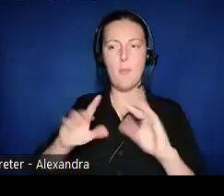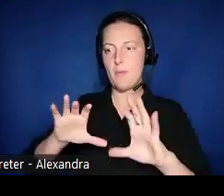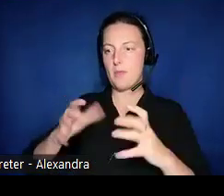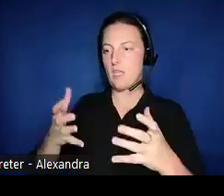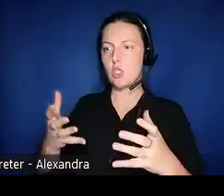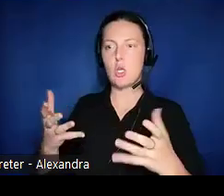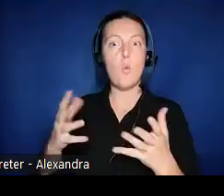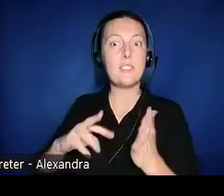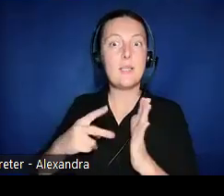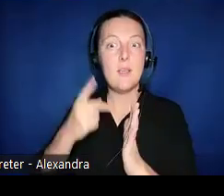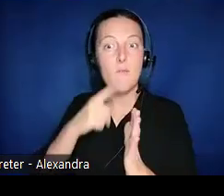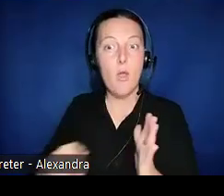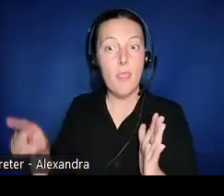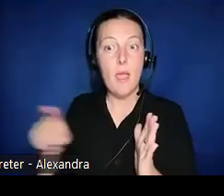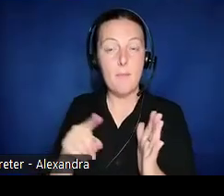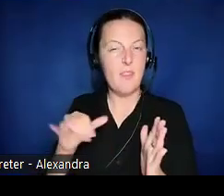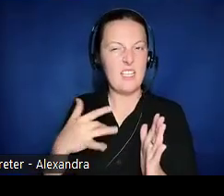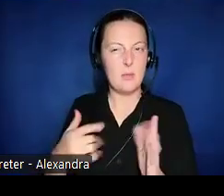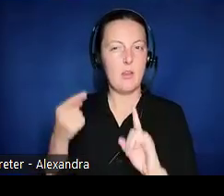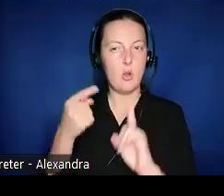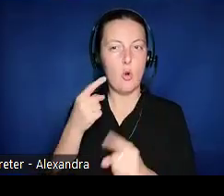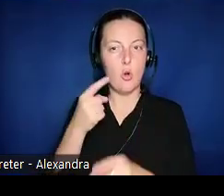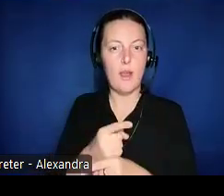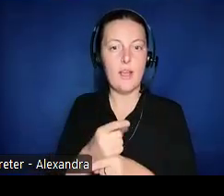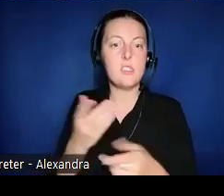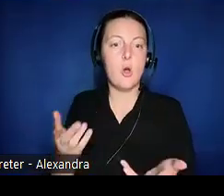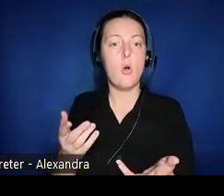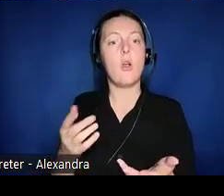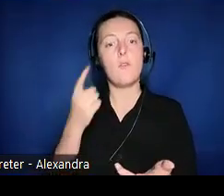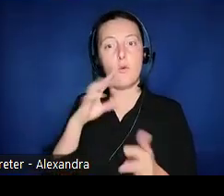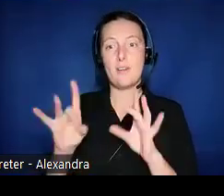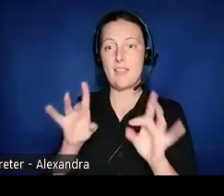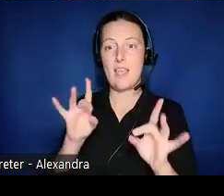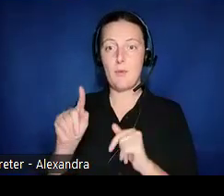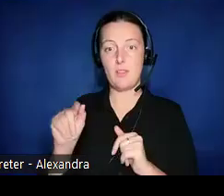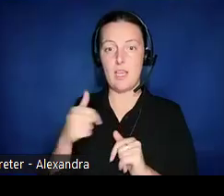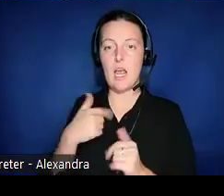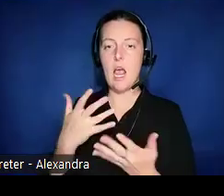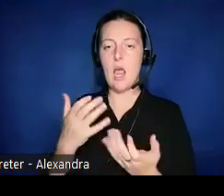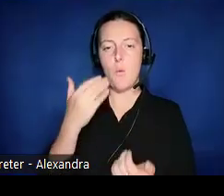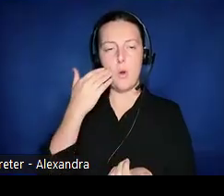data. I don't so much care about these individual people. I want to know what are what's the mean of